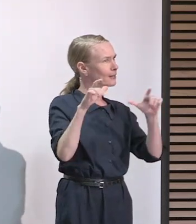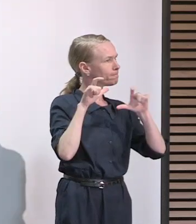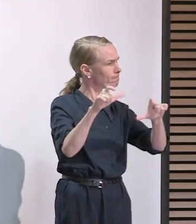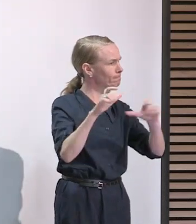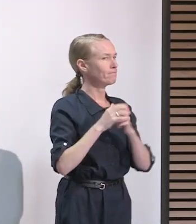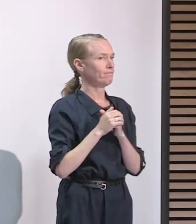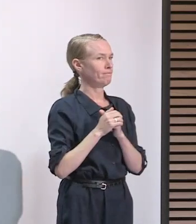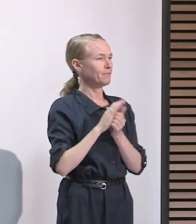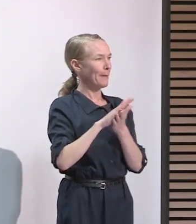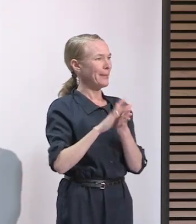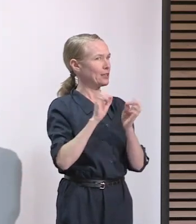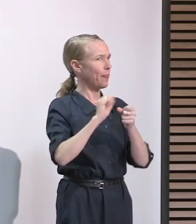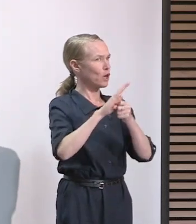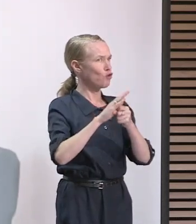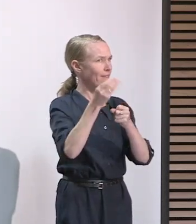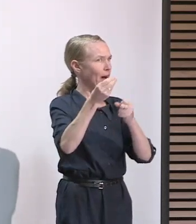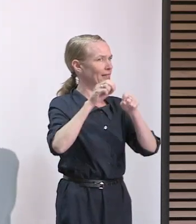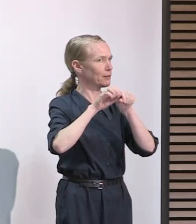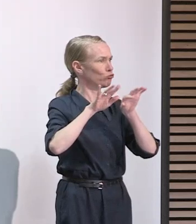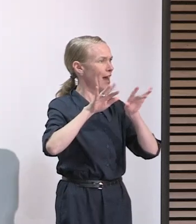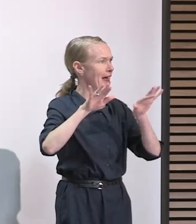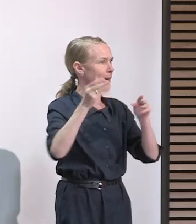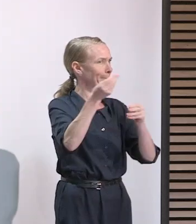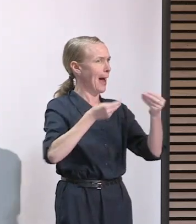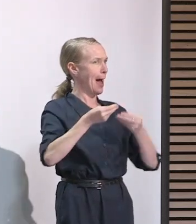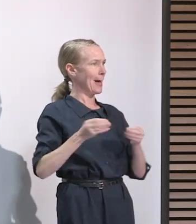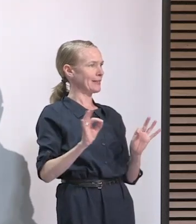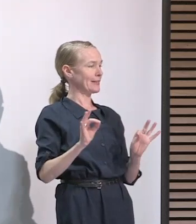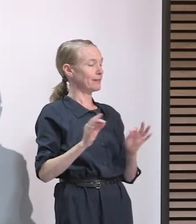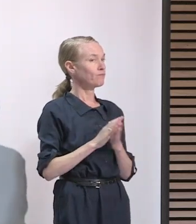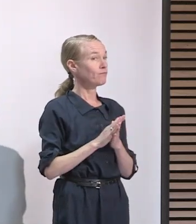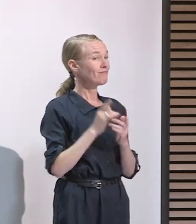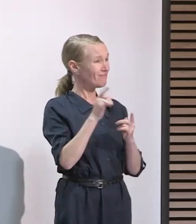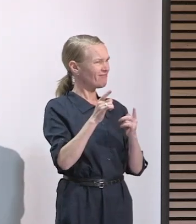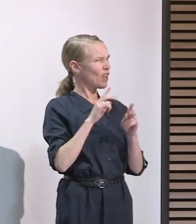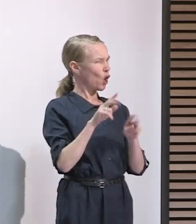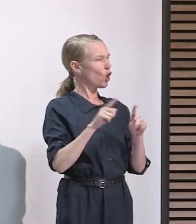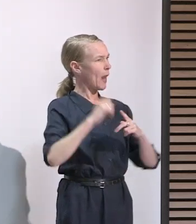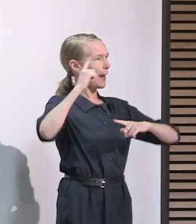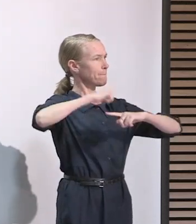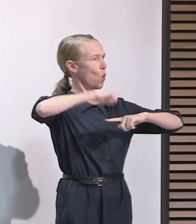the land metro region. These restrictions are designed to